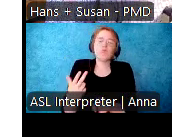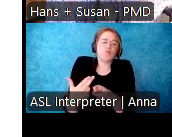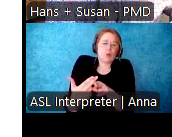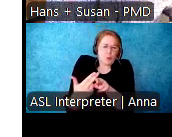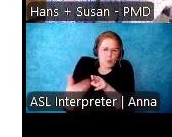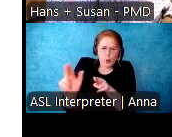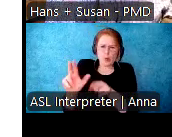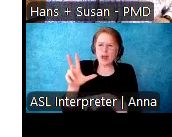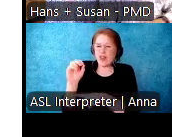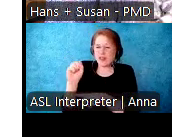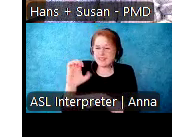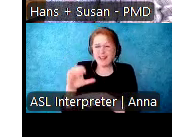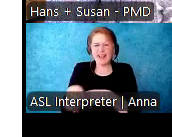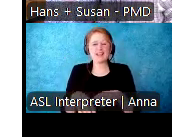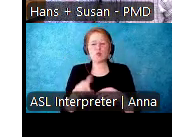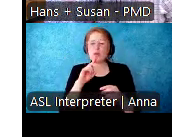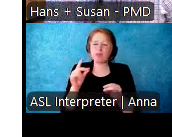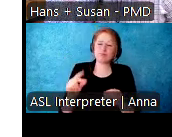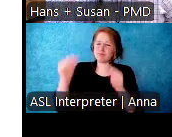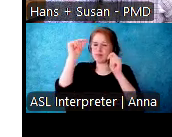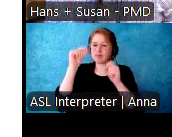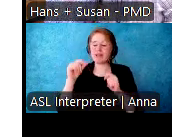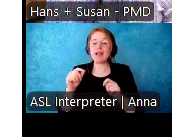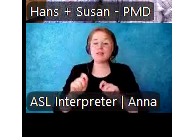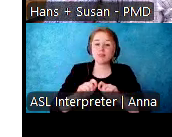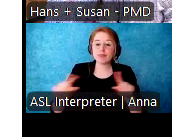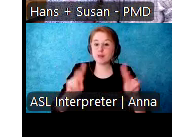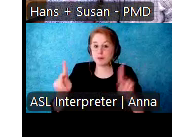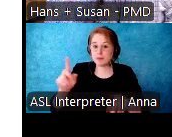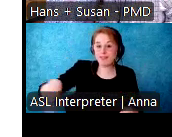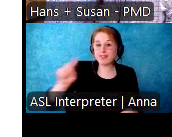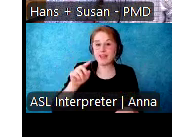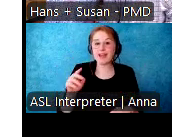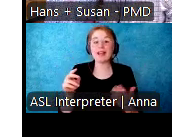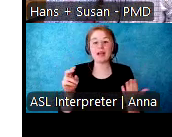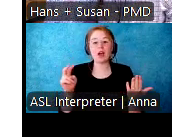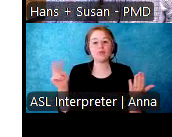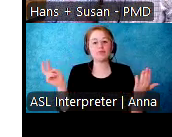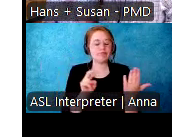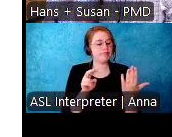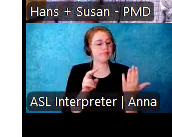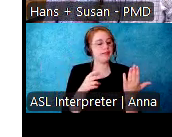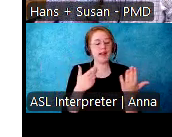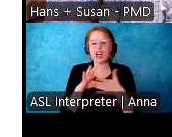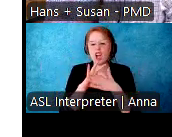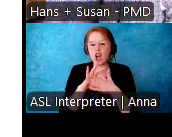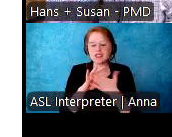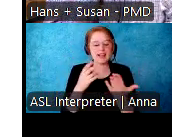or motion media that are delivered to people who are about to look at content that seems to fit the behavior